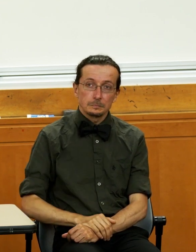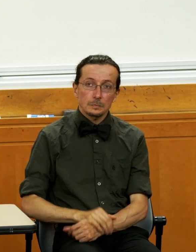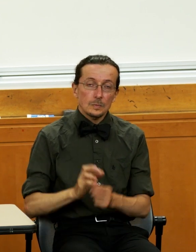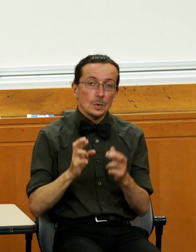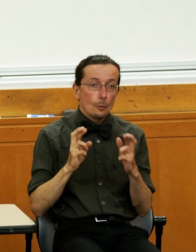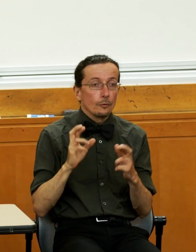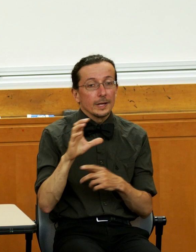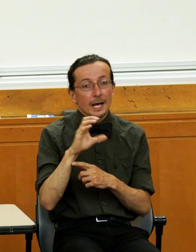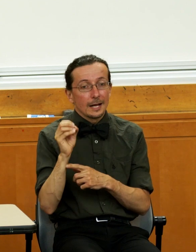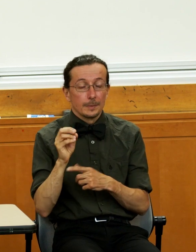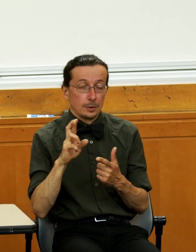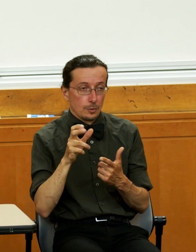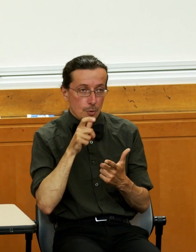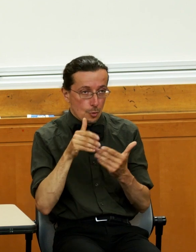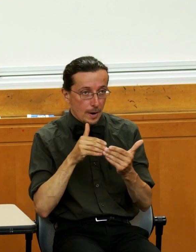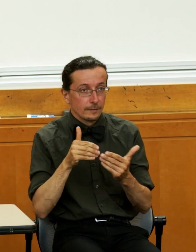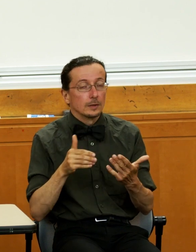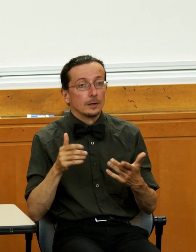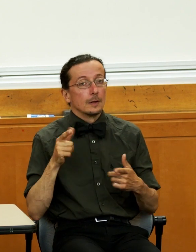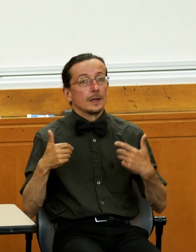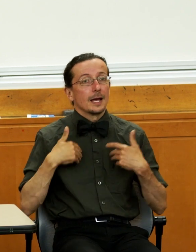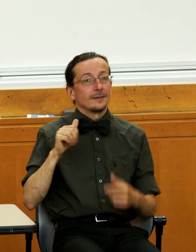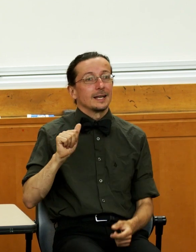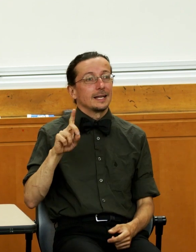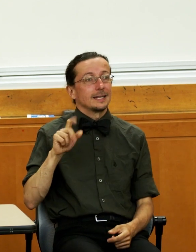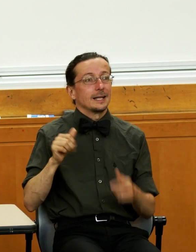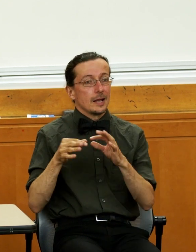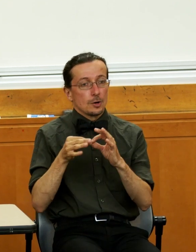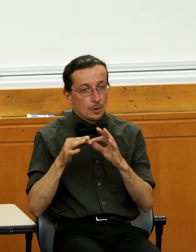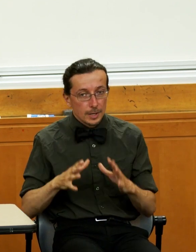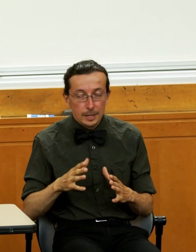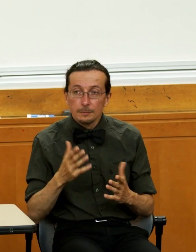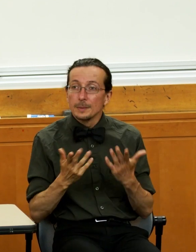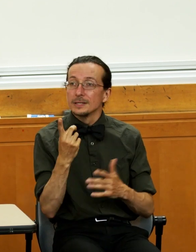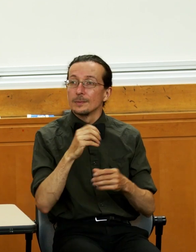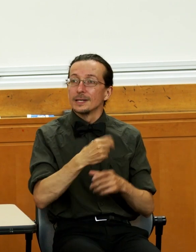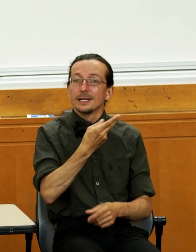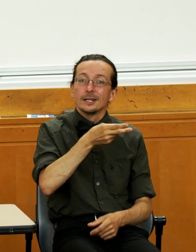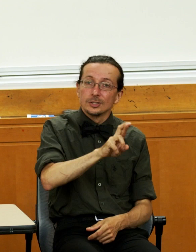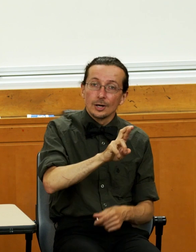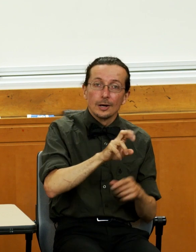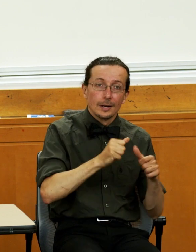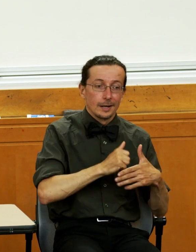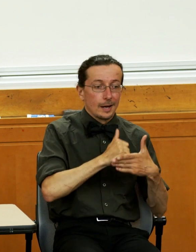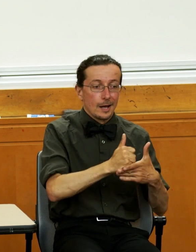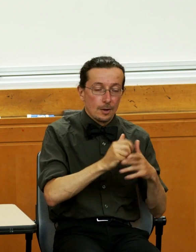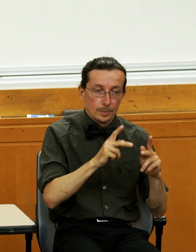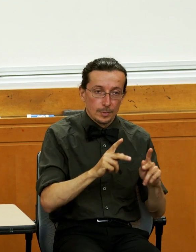would have an ADA coordinator, an HR person that can help a person navigate those systems. I know